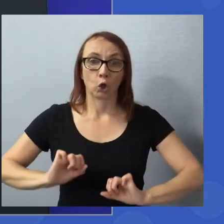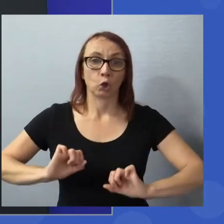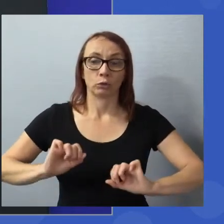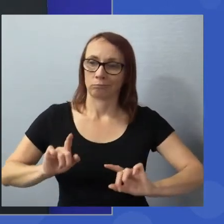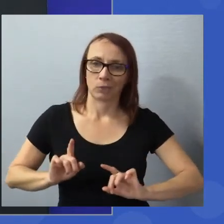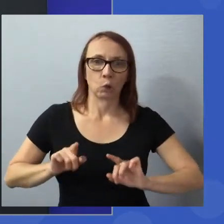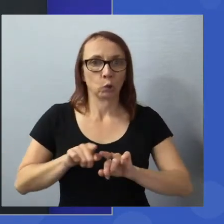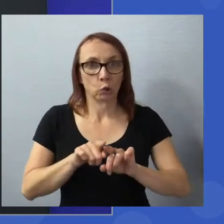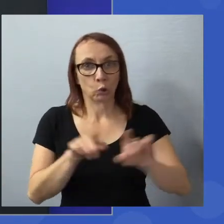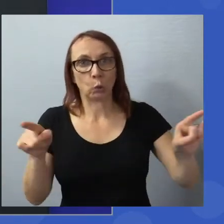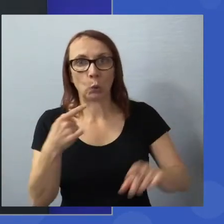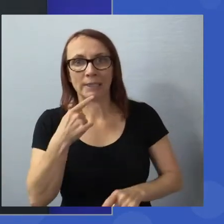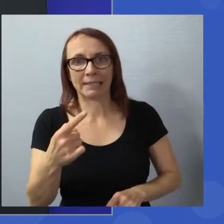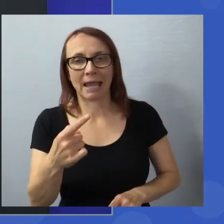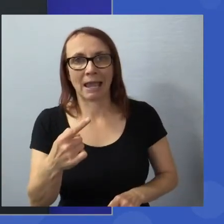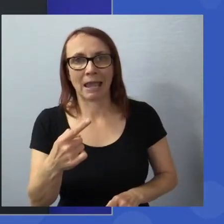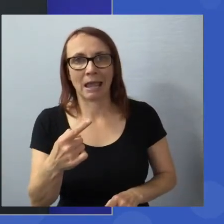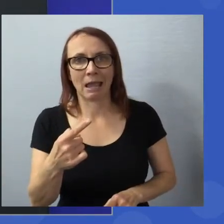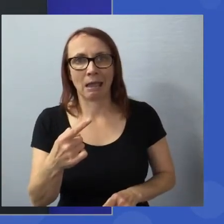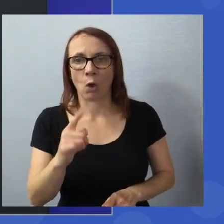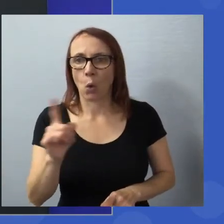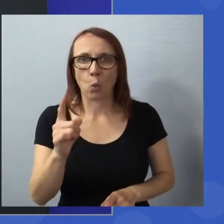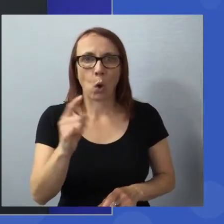of what you think are the issues that matter what you will say about what